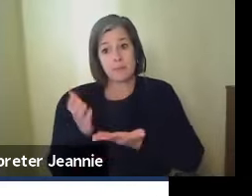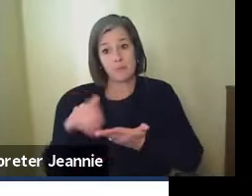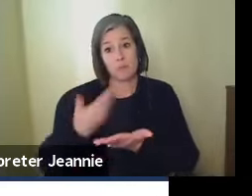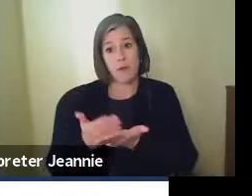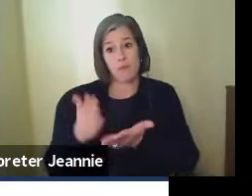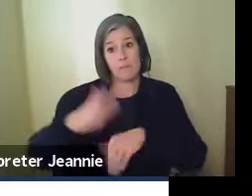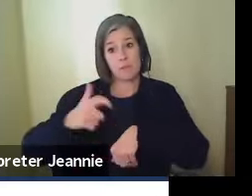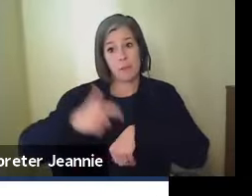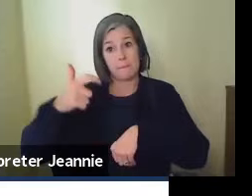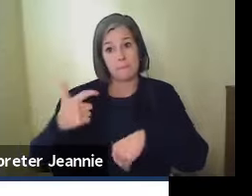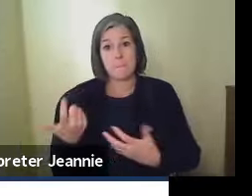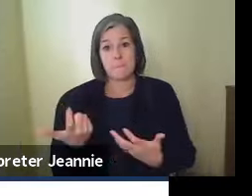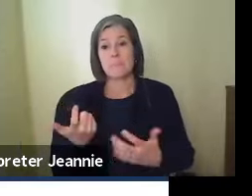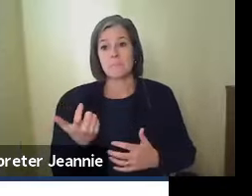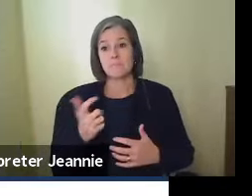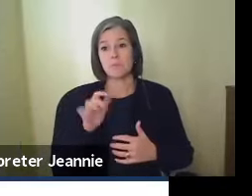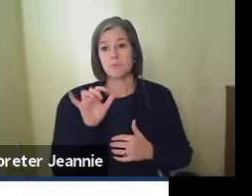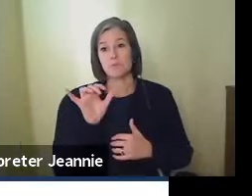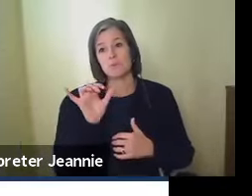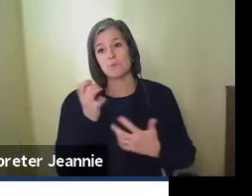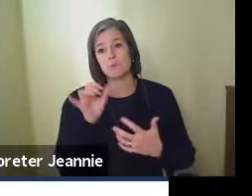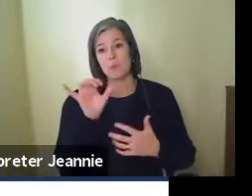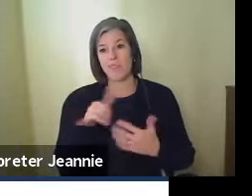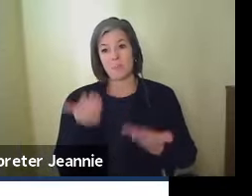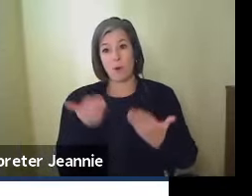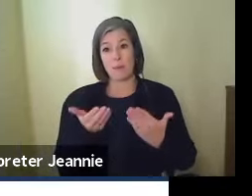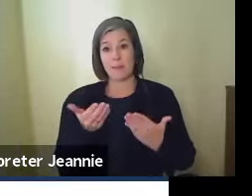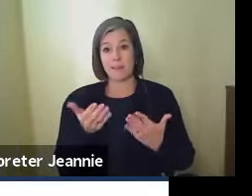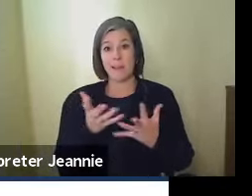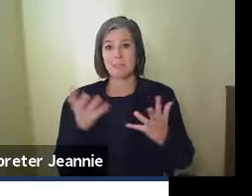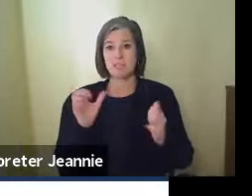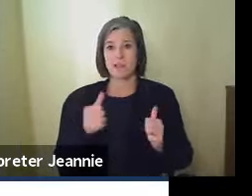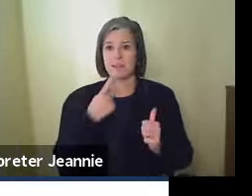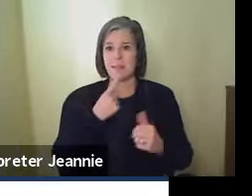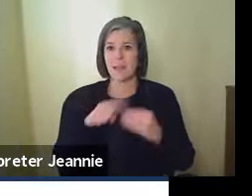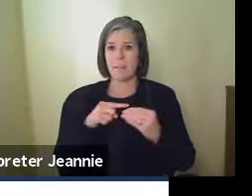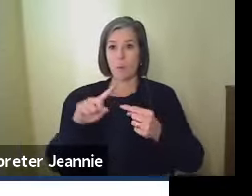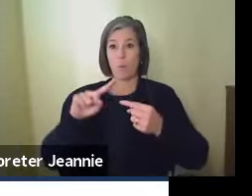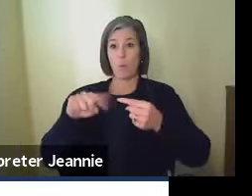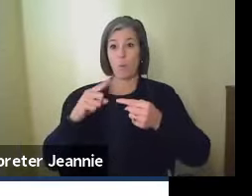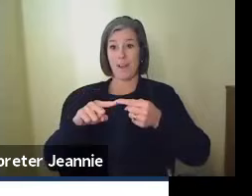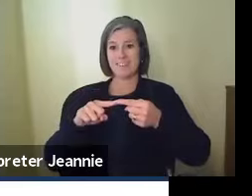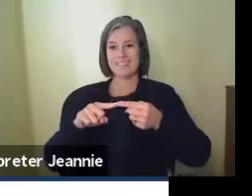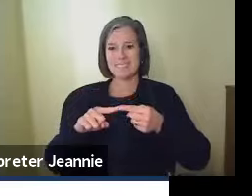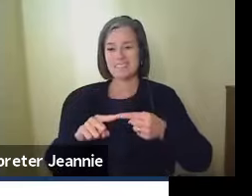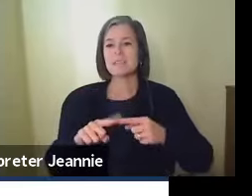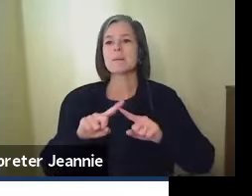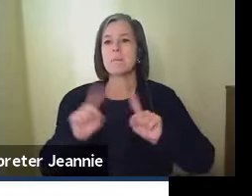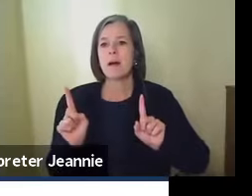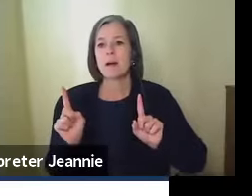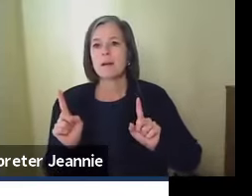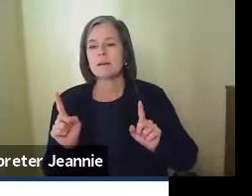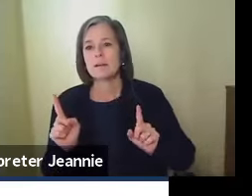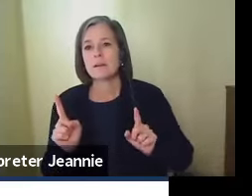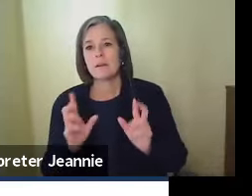That's probably as much as I can say about when, but hopefully very soon.